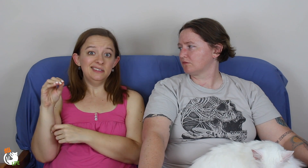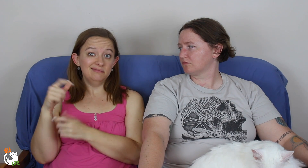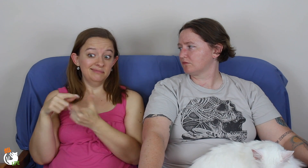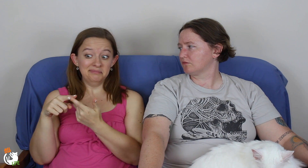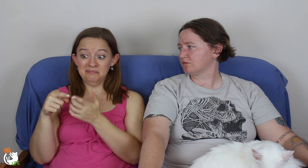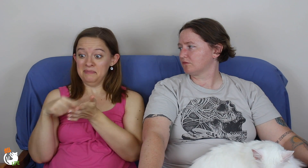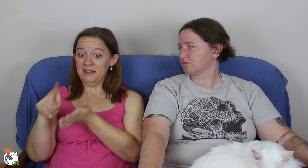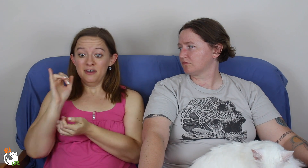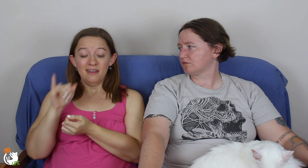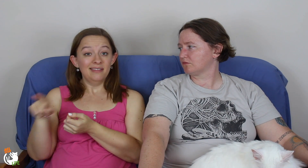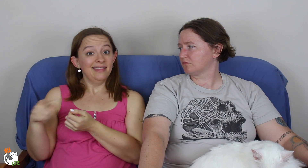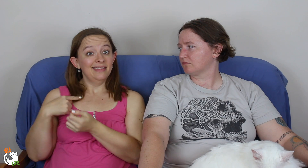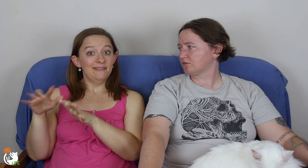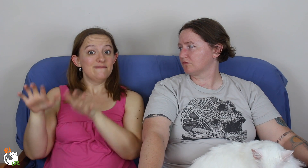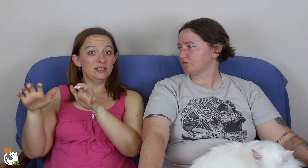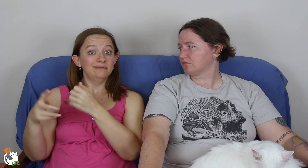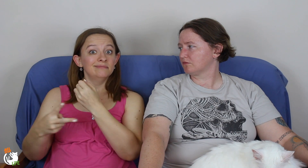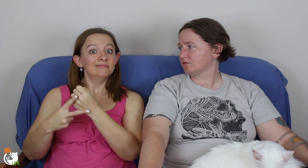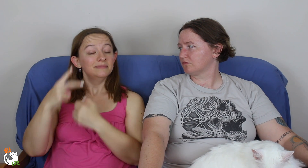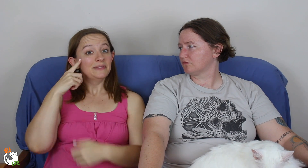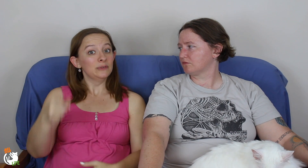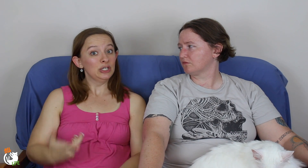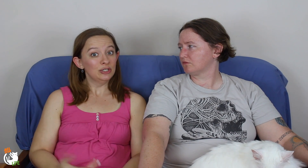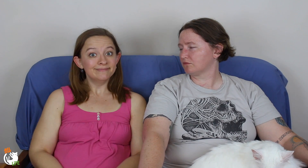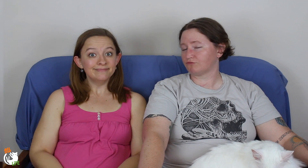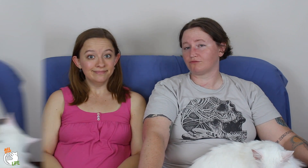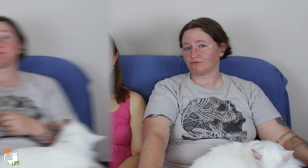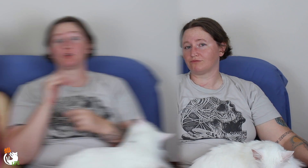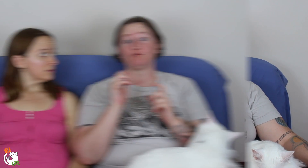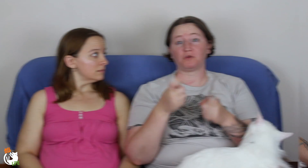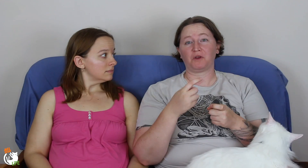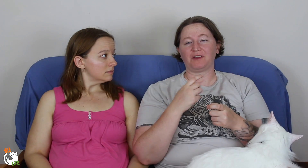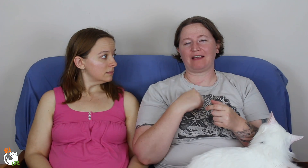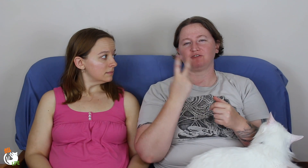or a related company. Then you pay for that, they freeze it and store it for you.